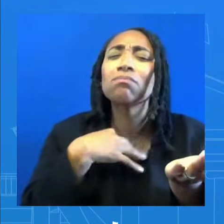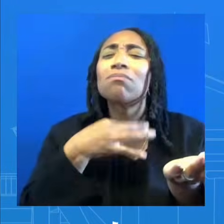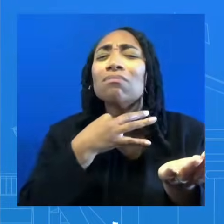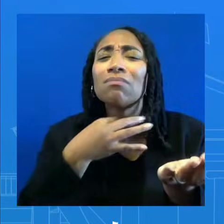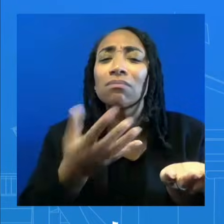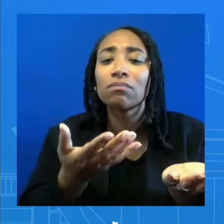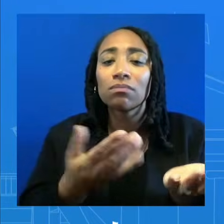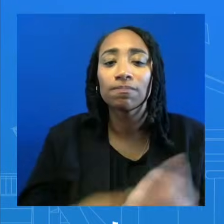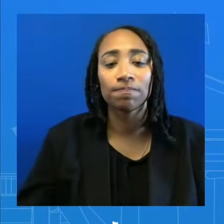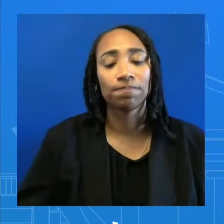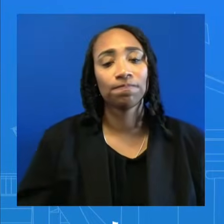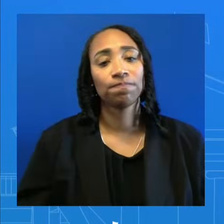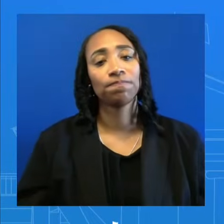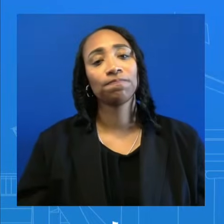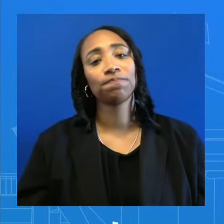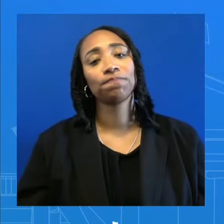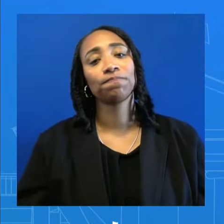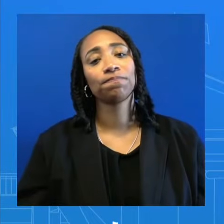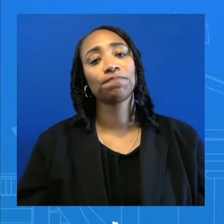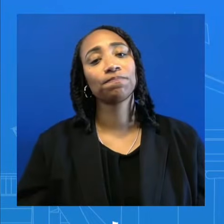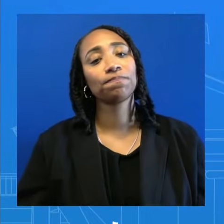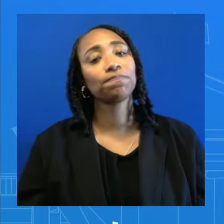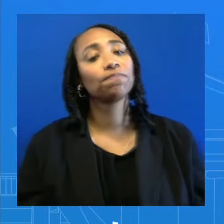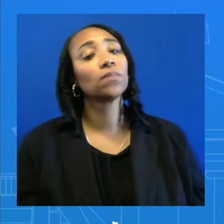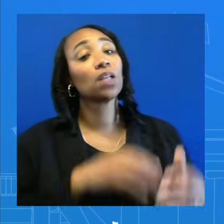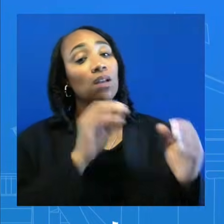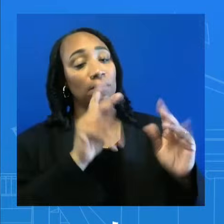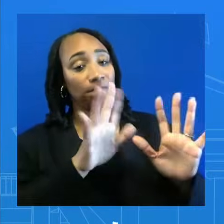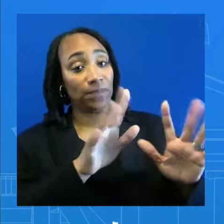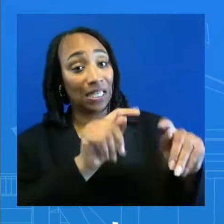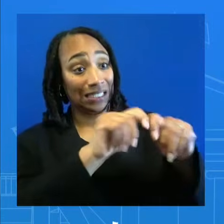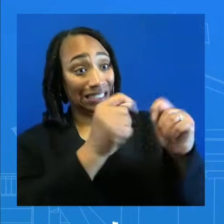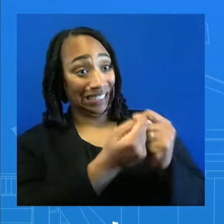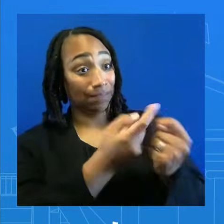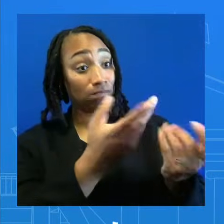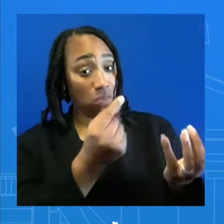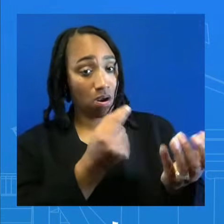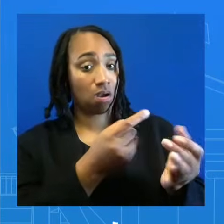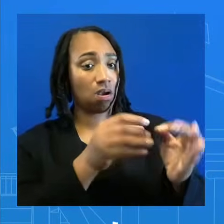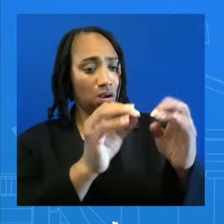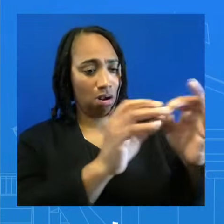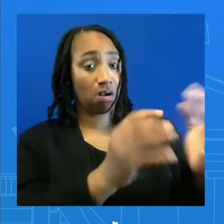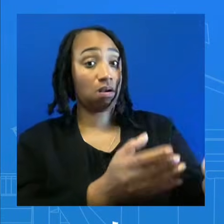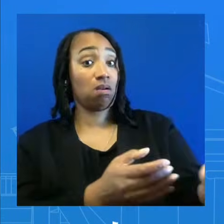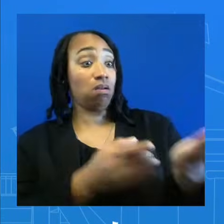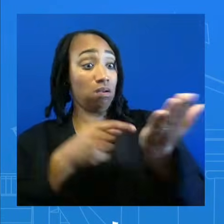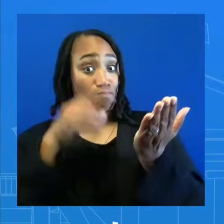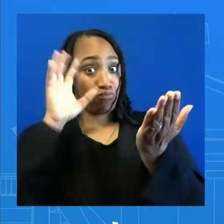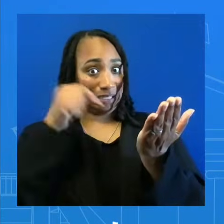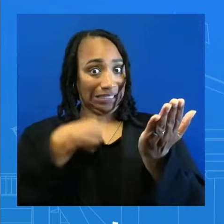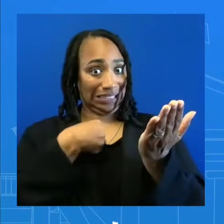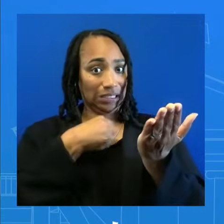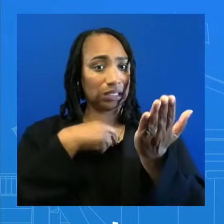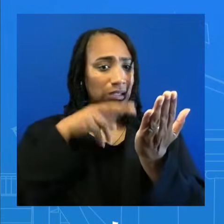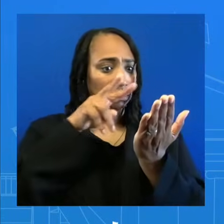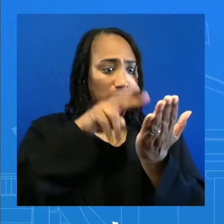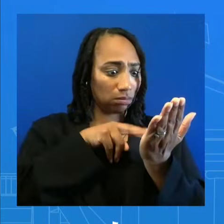and he made the decision. This is a -- this would not have happened -- we cannot forget: This would not have happened if the president didn't sign off on it,